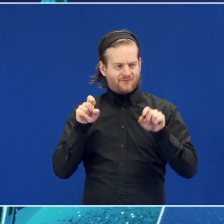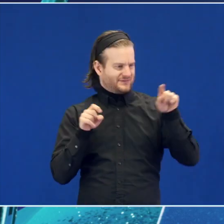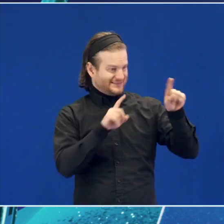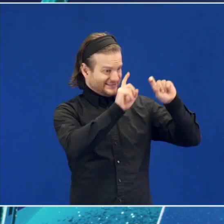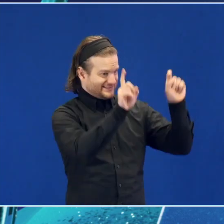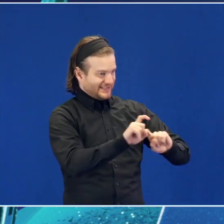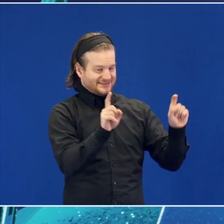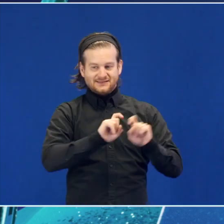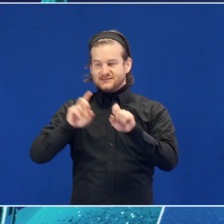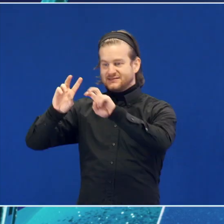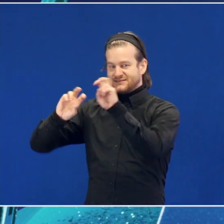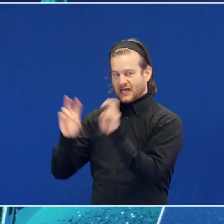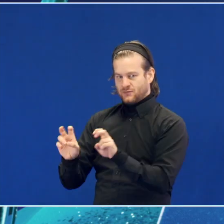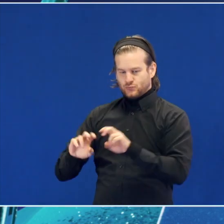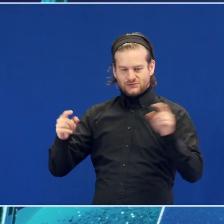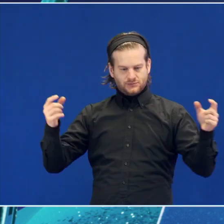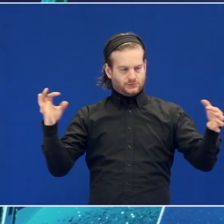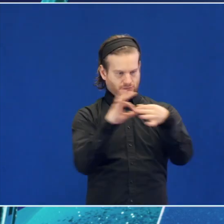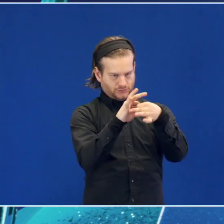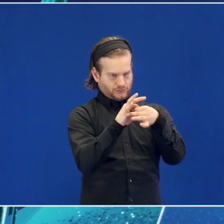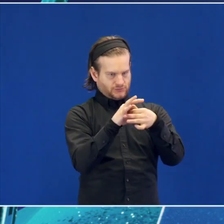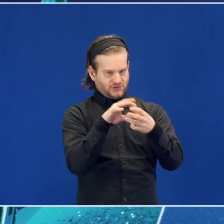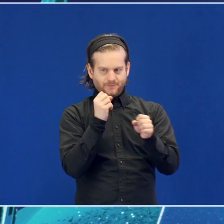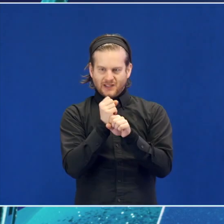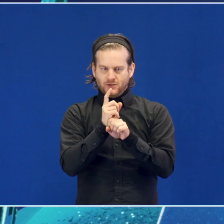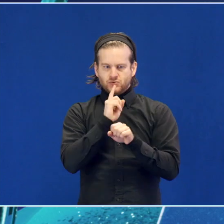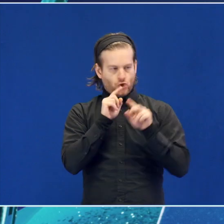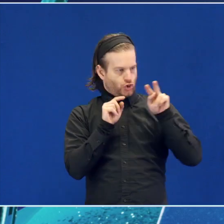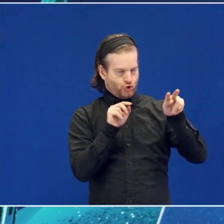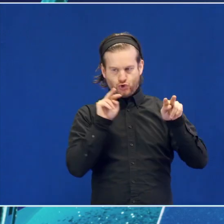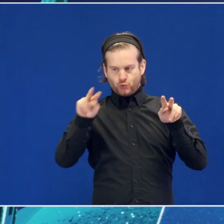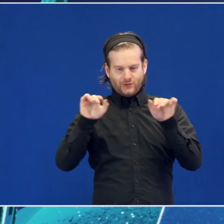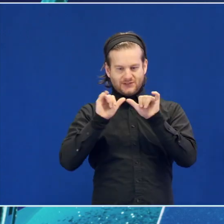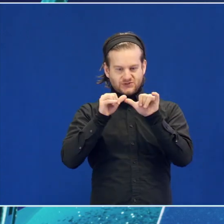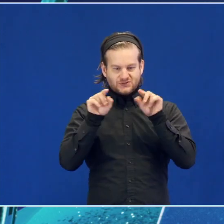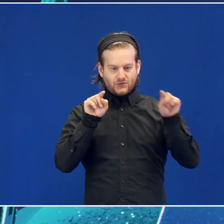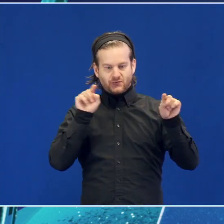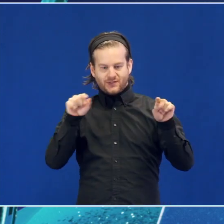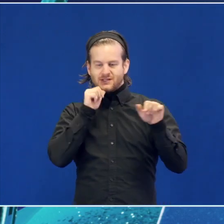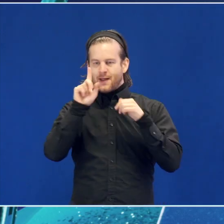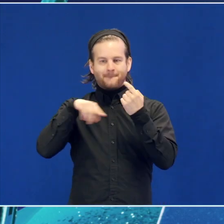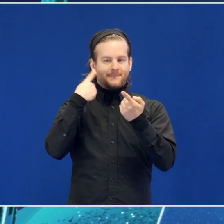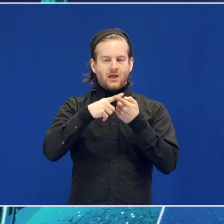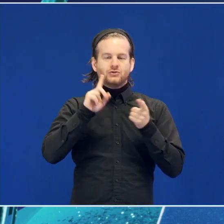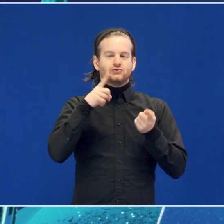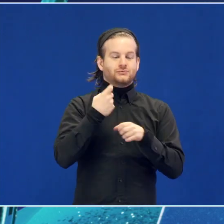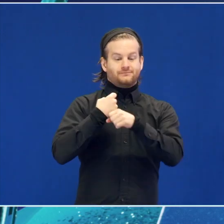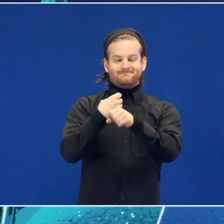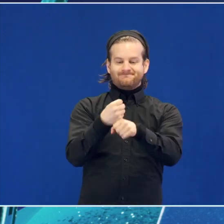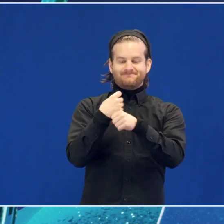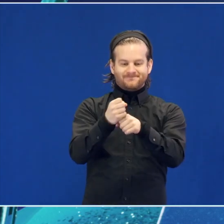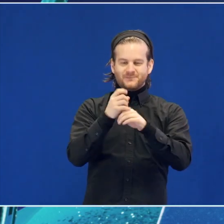but it's also about looking at the data as stuff is moving through that and analyzing what is working well.